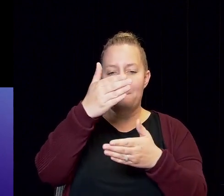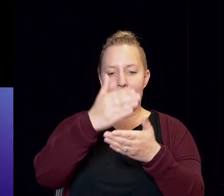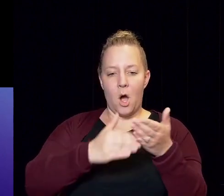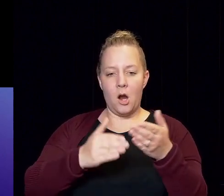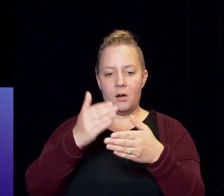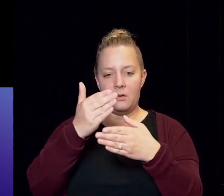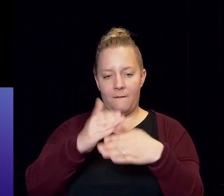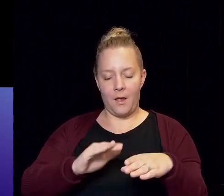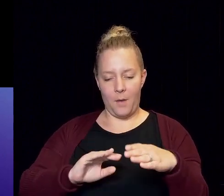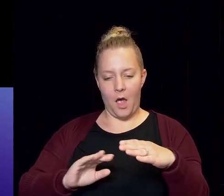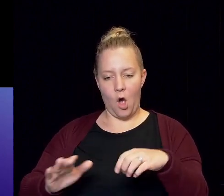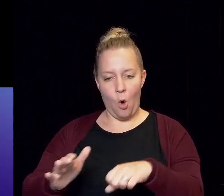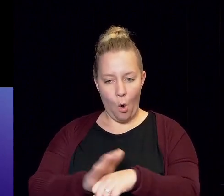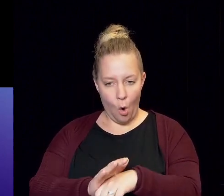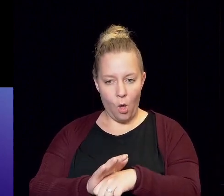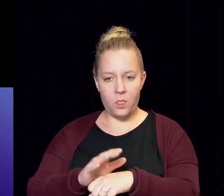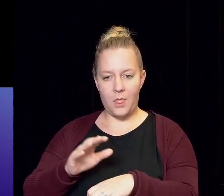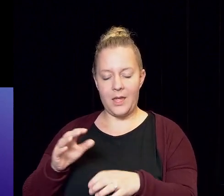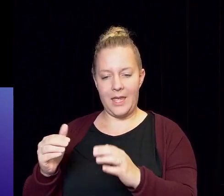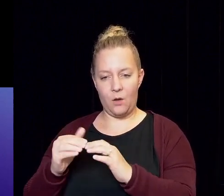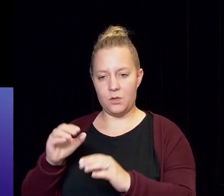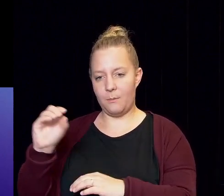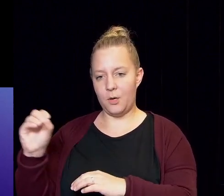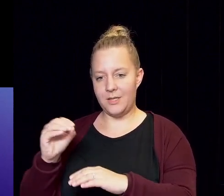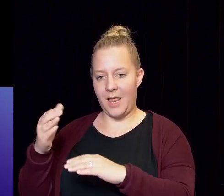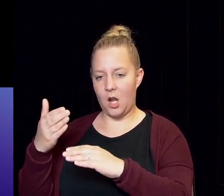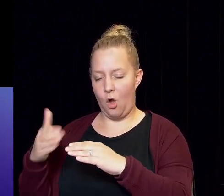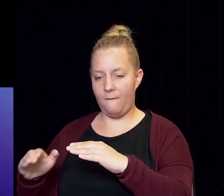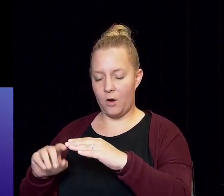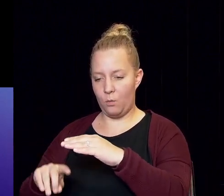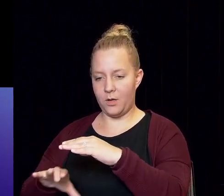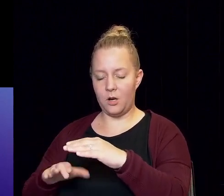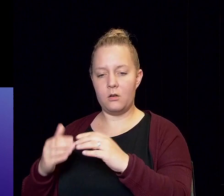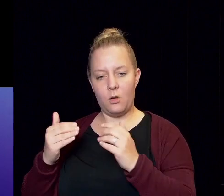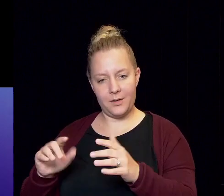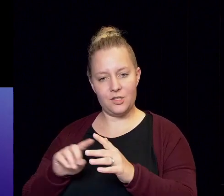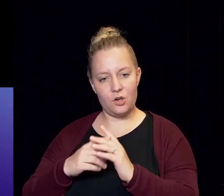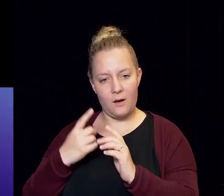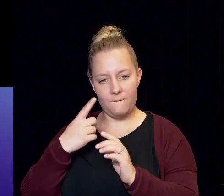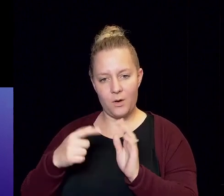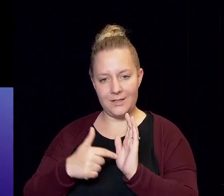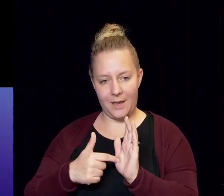Let's go ahead and turn this foldable back over and get started on our examples.